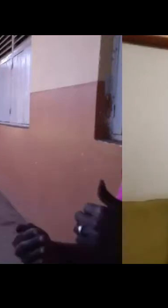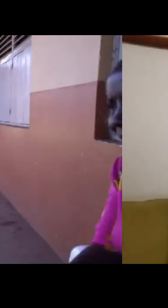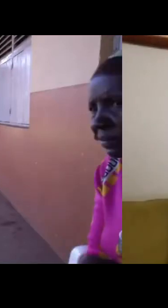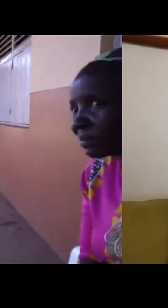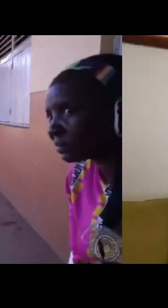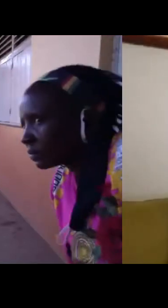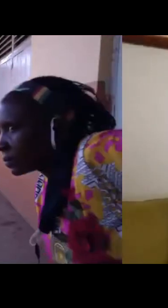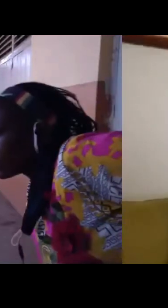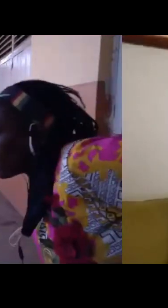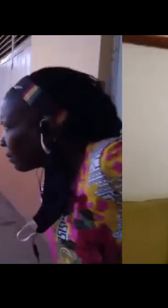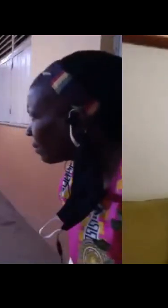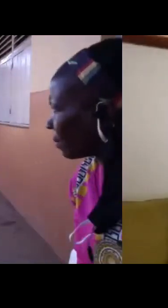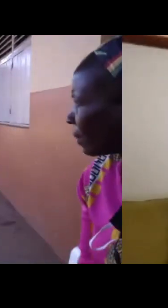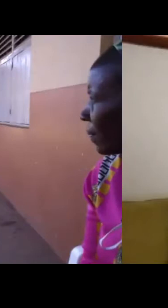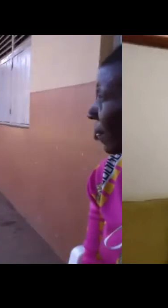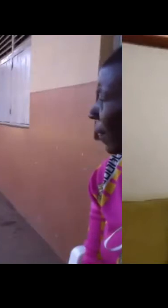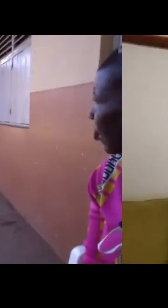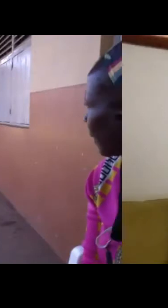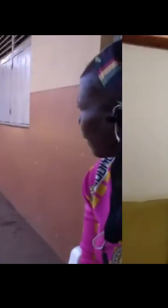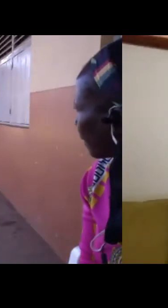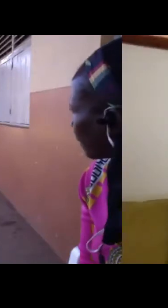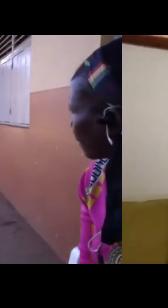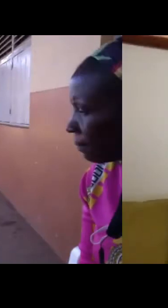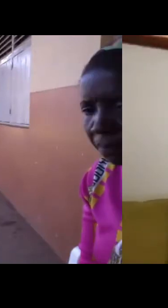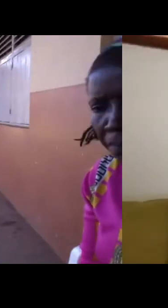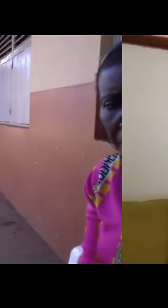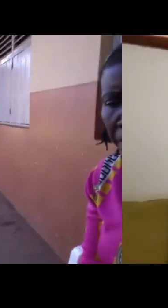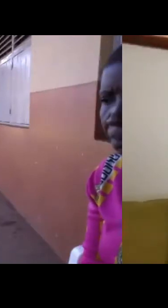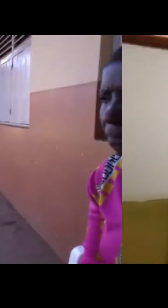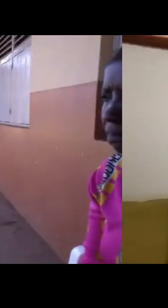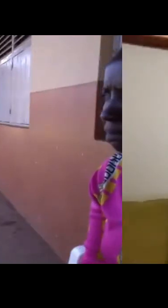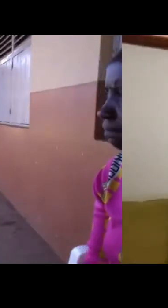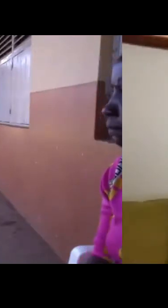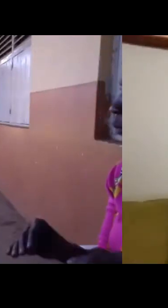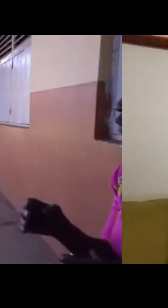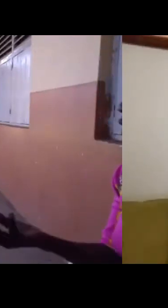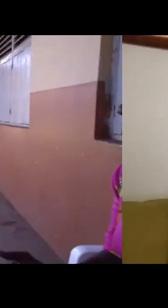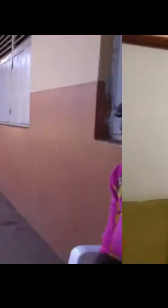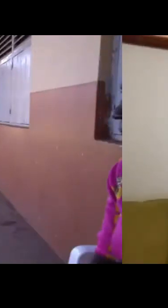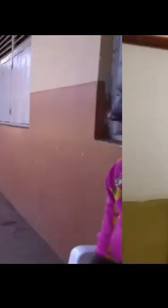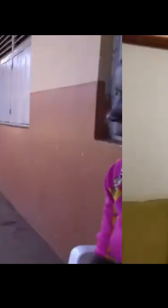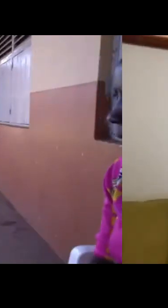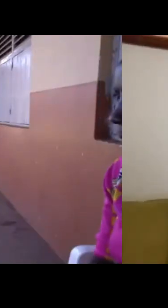change the perspective and hear the uh voice of these people with young people with disabilities of youth